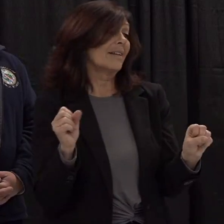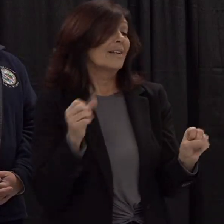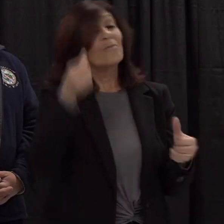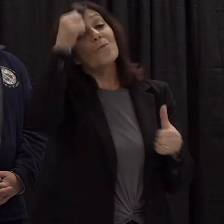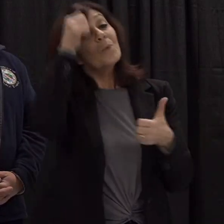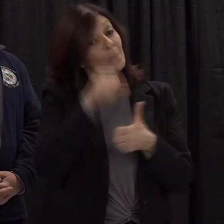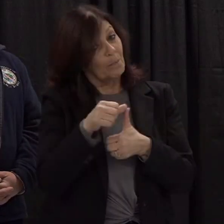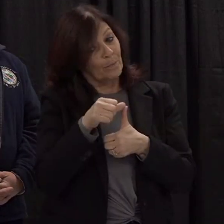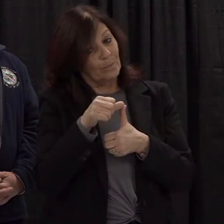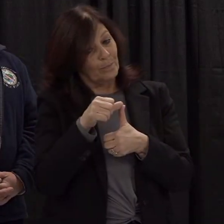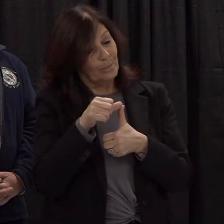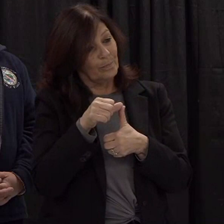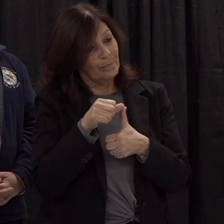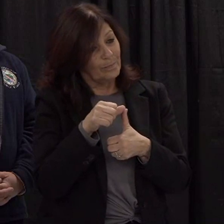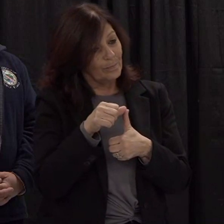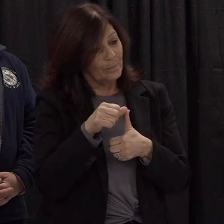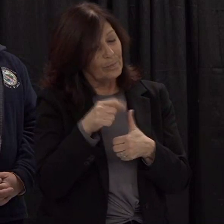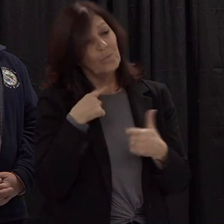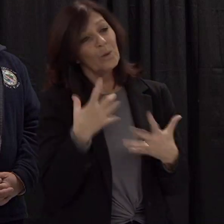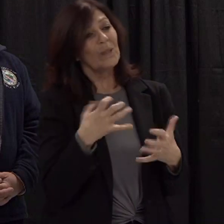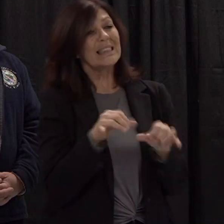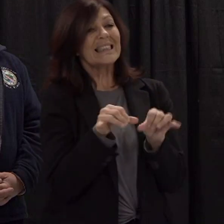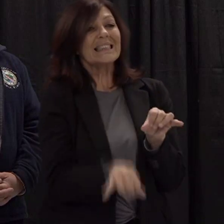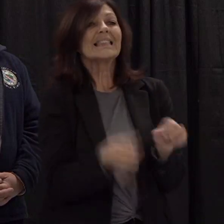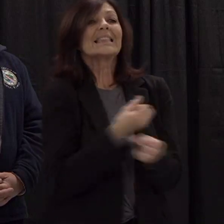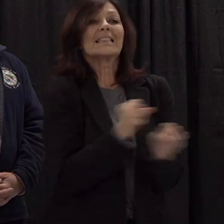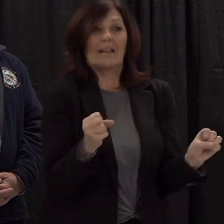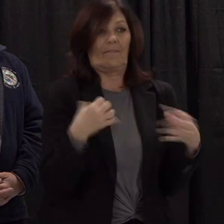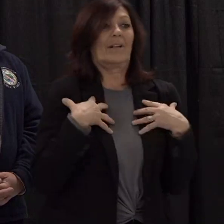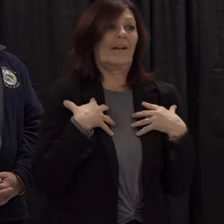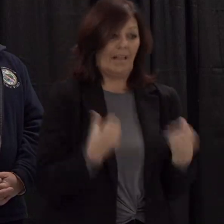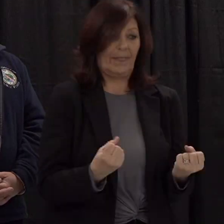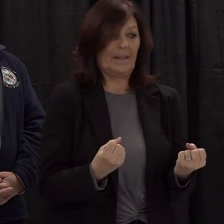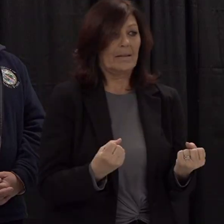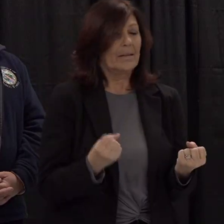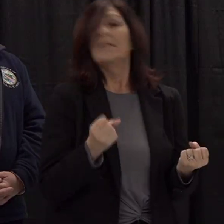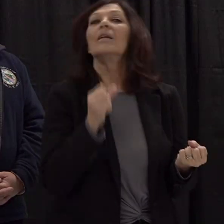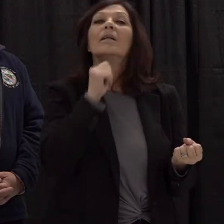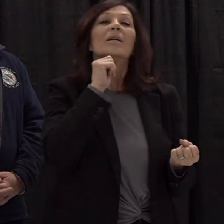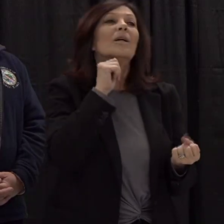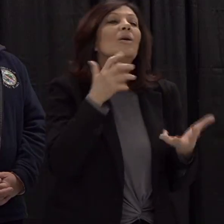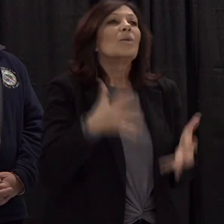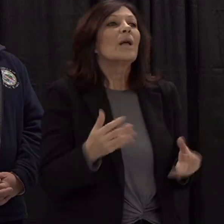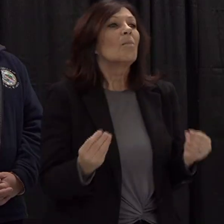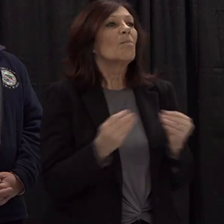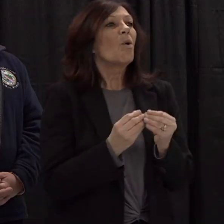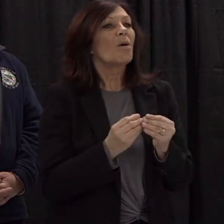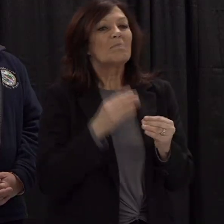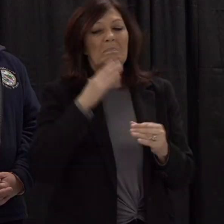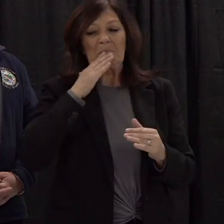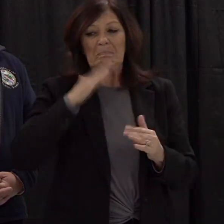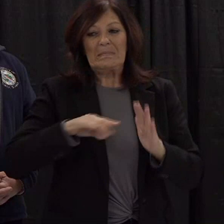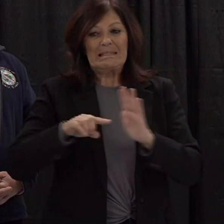we just want to stay safe and healthy and we don't have anymore adverse outcomes in this storm.